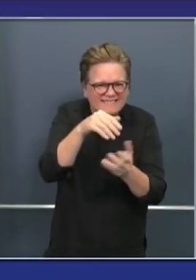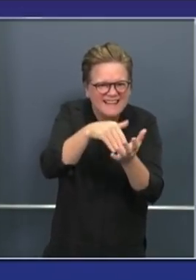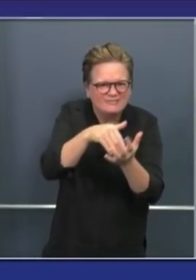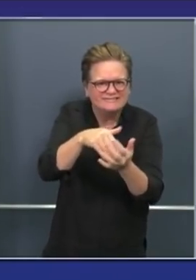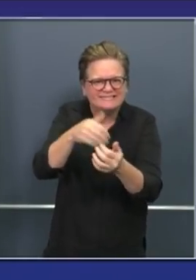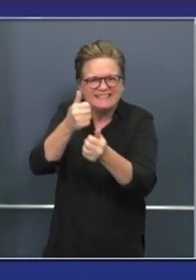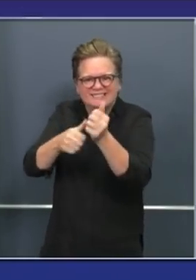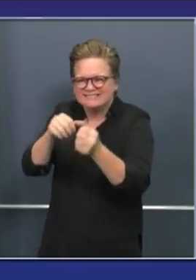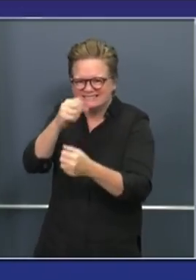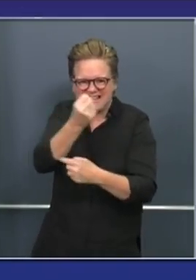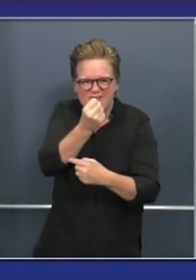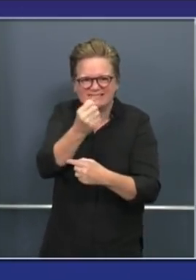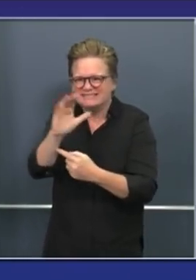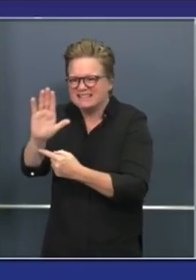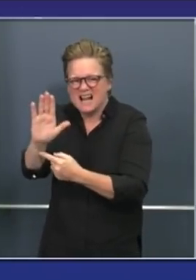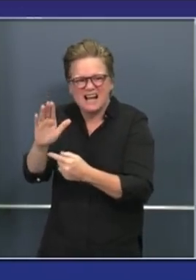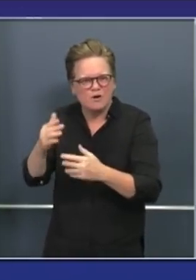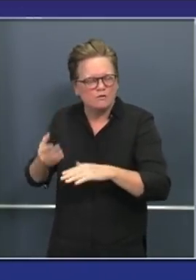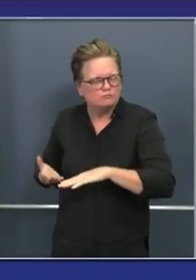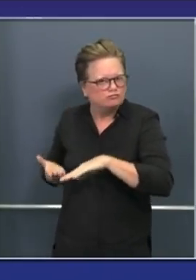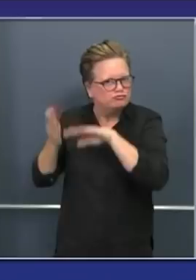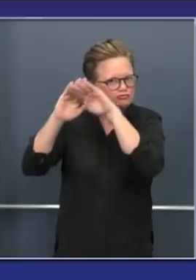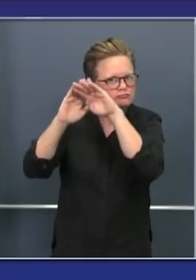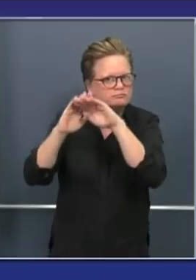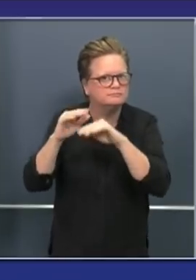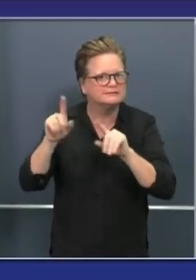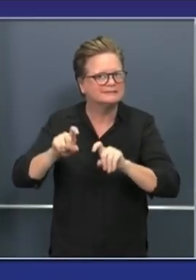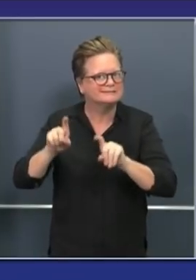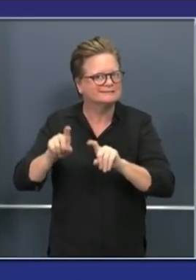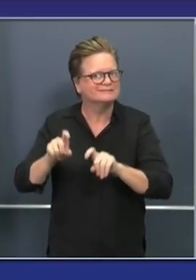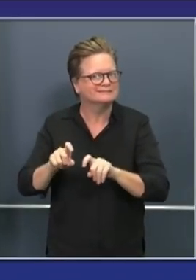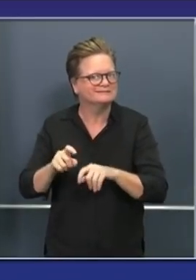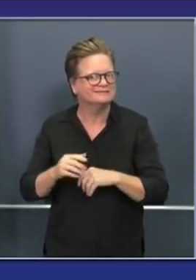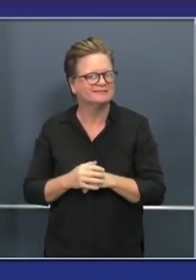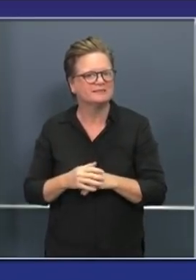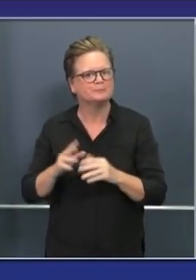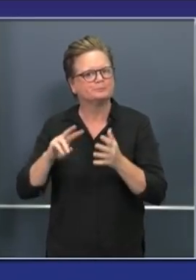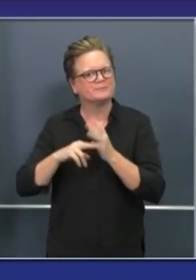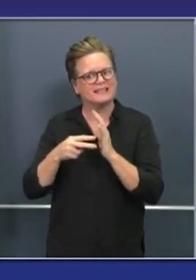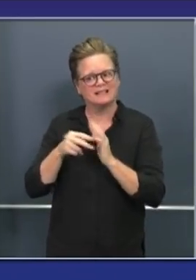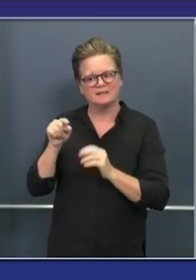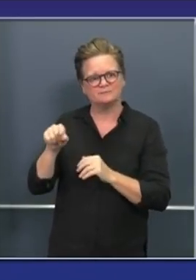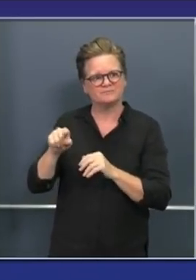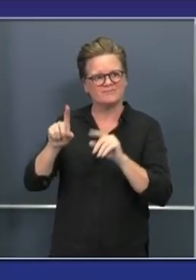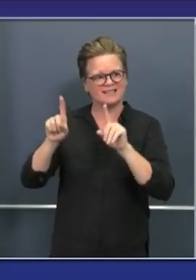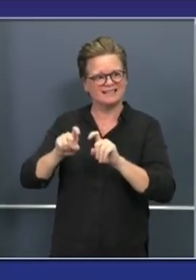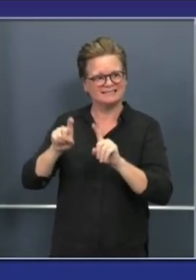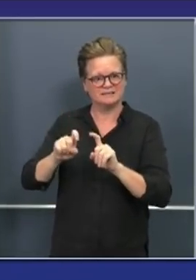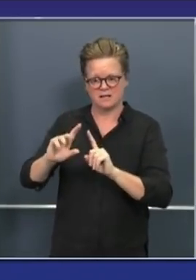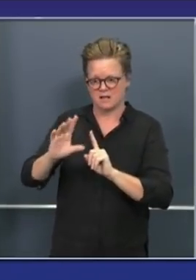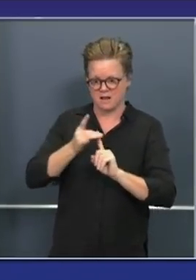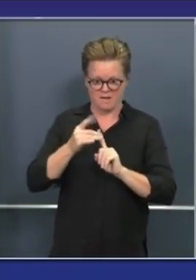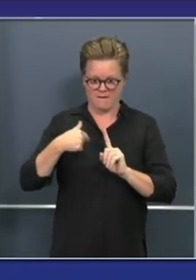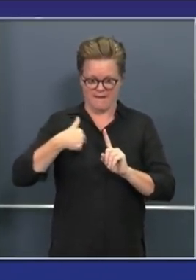ON SUNDAY, THAT THE OVERALL RATE OF POSITIVES HAVE GONE UP BUT THE POSITIVITY RATE, THE PERCENTAGE OF THOSE TESTED THAT